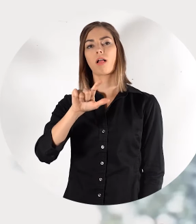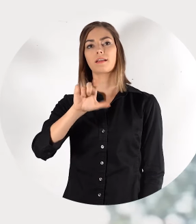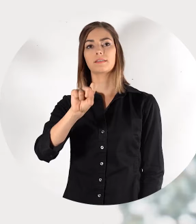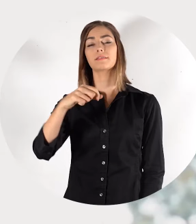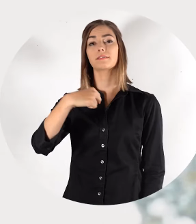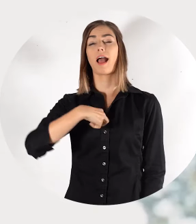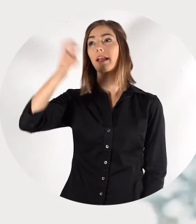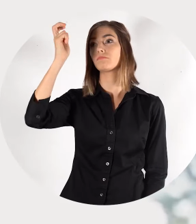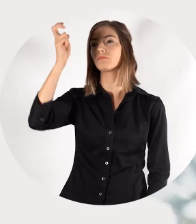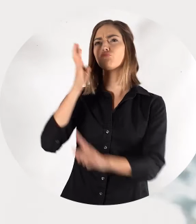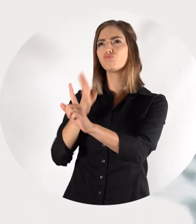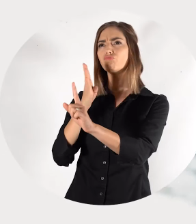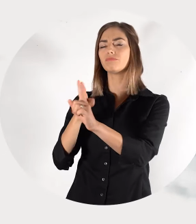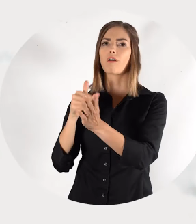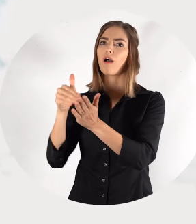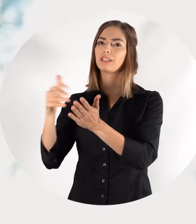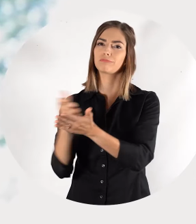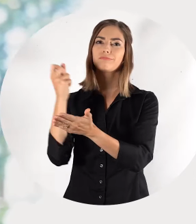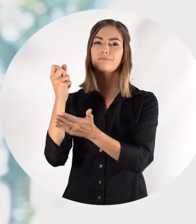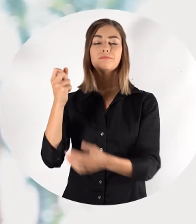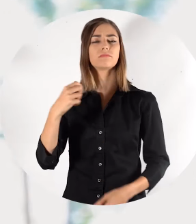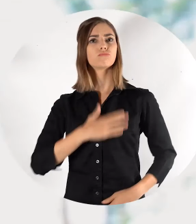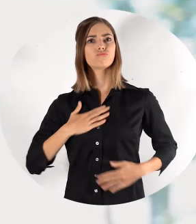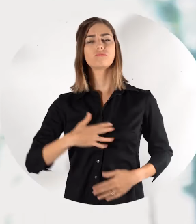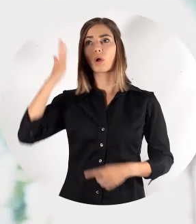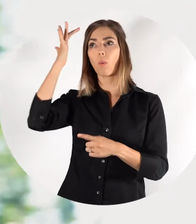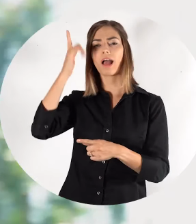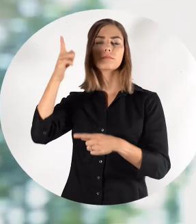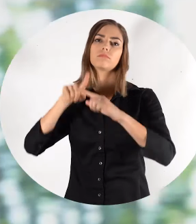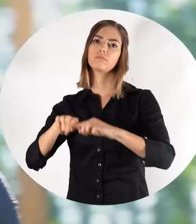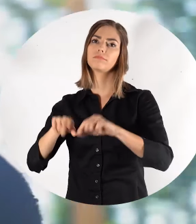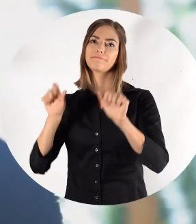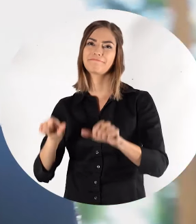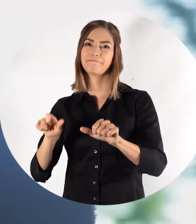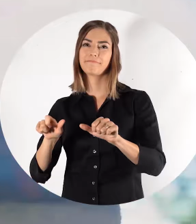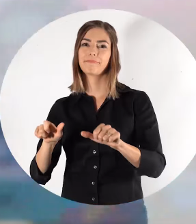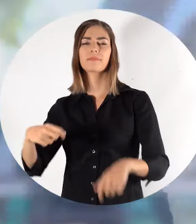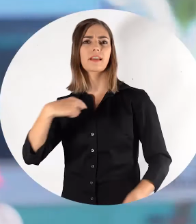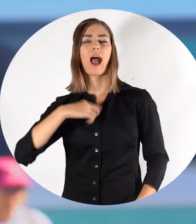My name is Dione Gonzales, and I'm a frequent light rail user. I like it because it's reliable.